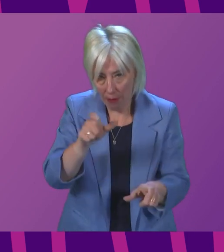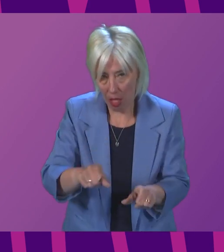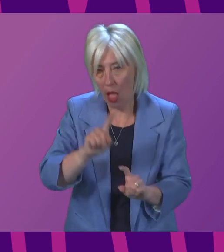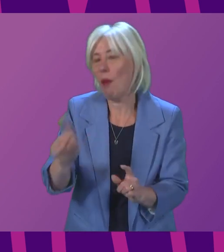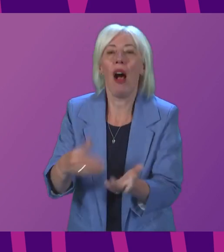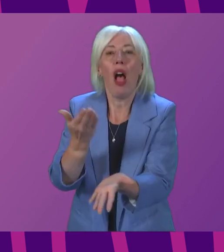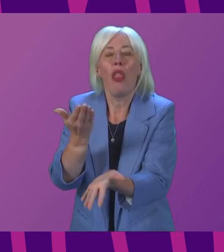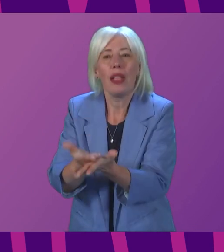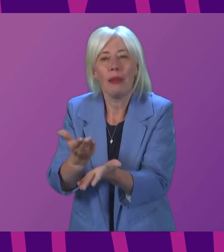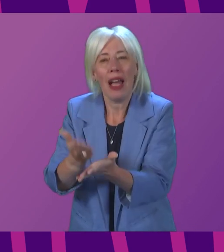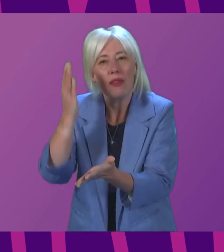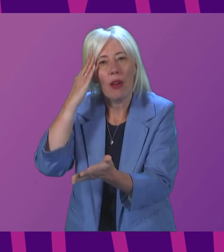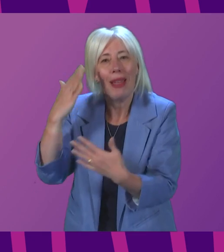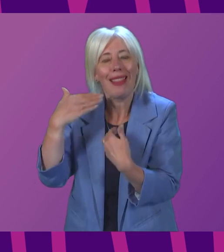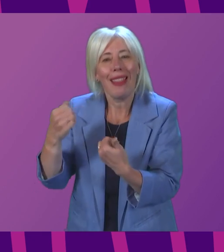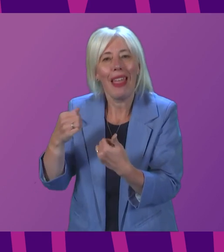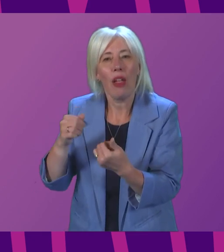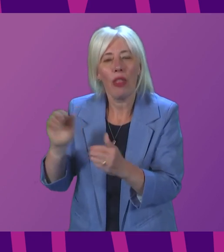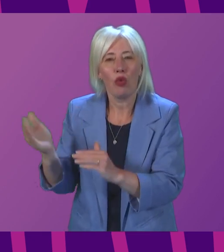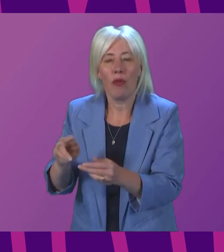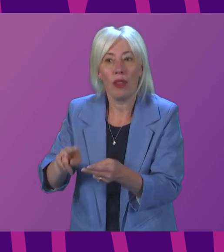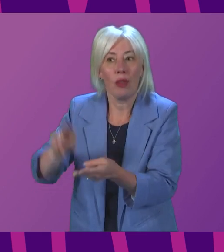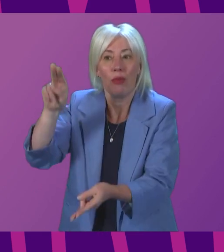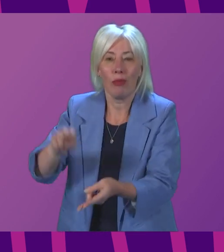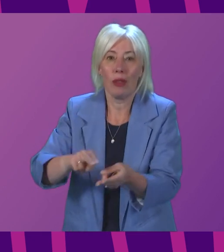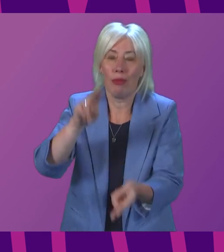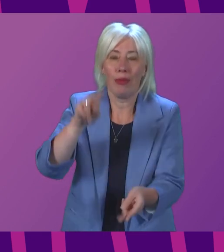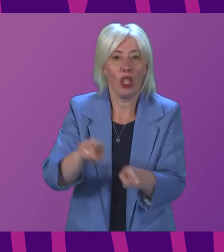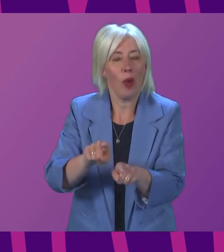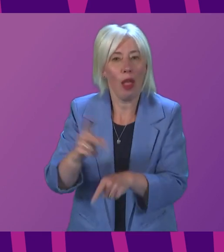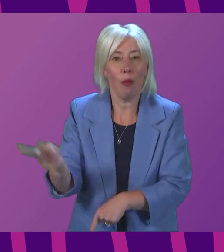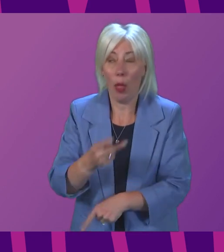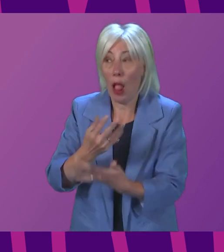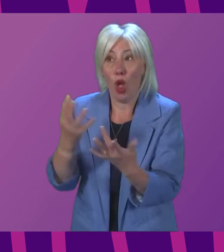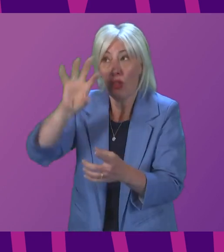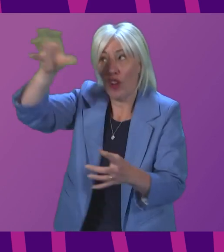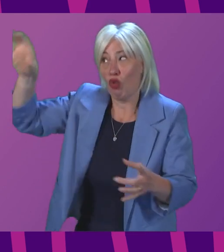for mental health services is also rising. Many countries are facing that situation, and that is what we need to address.